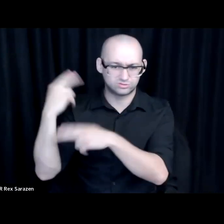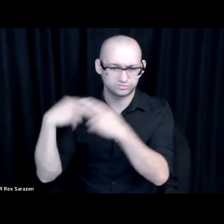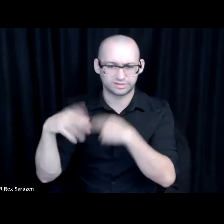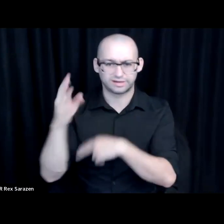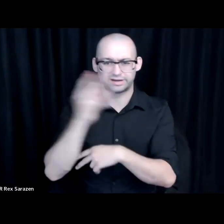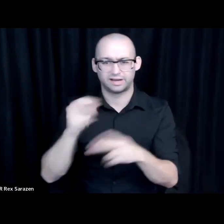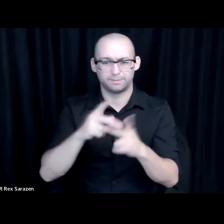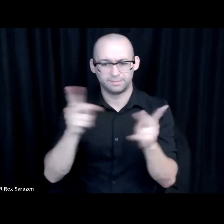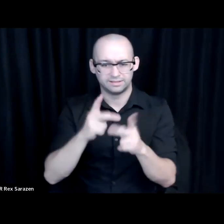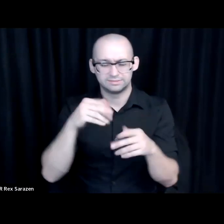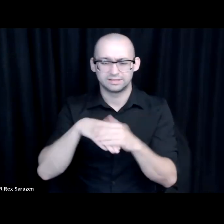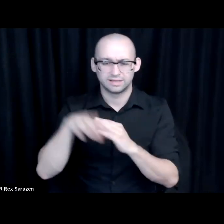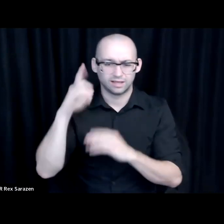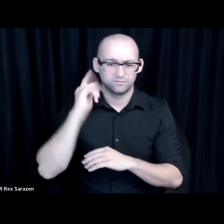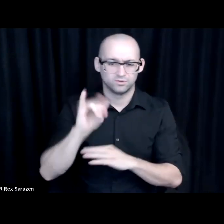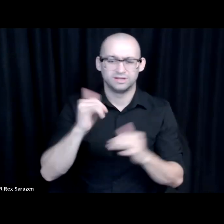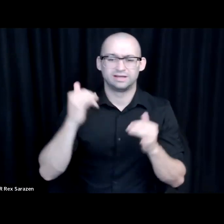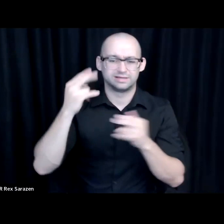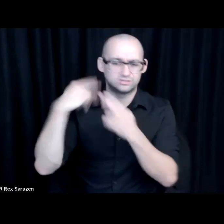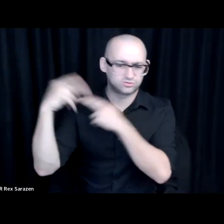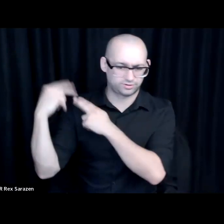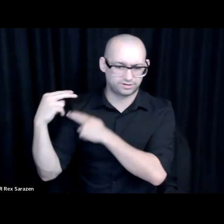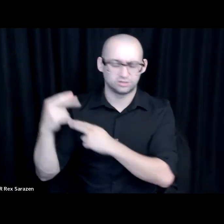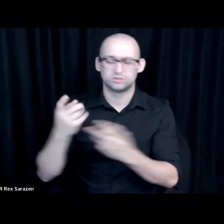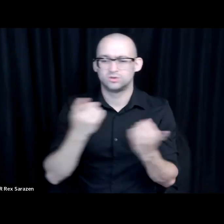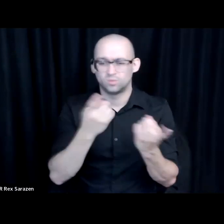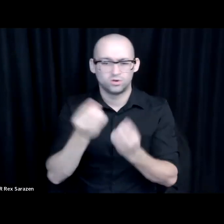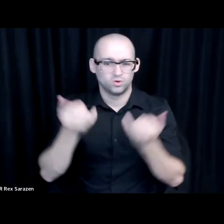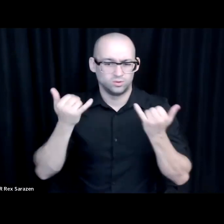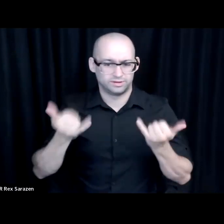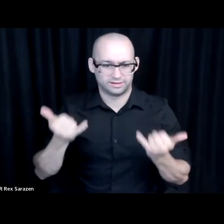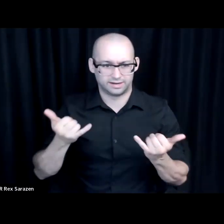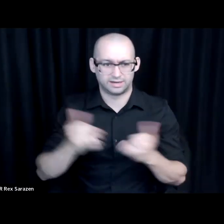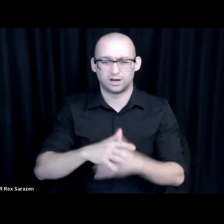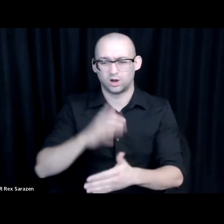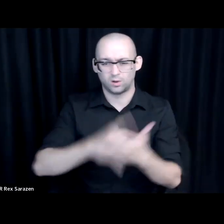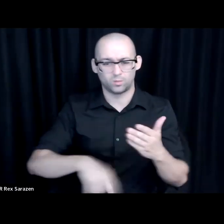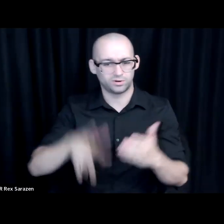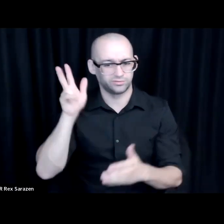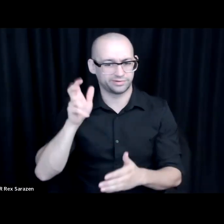So I thought, what I’d do today, you know, I think what you'll hear as, throughout the course